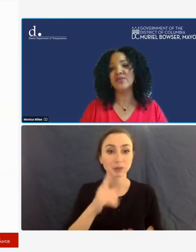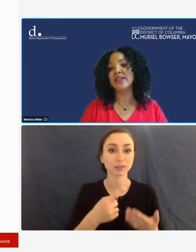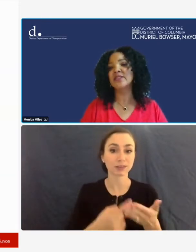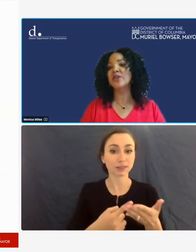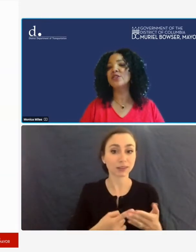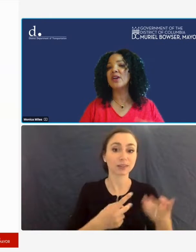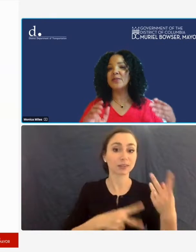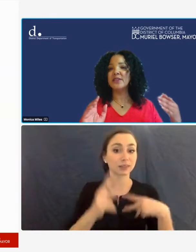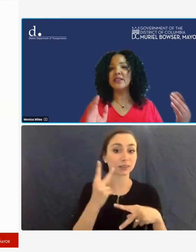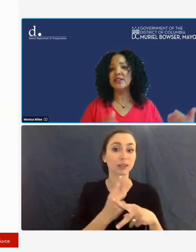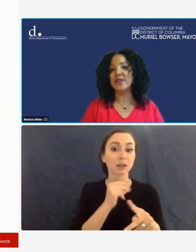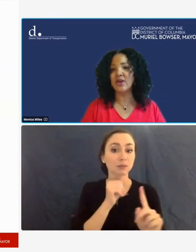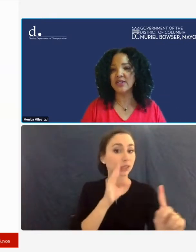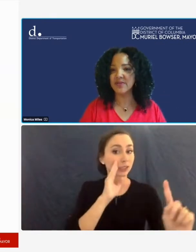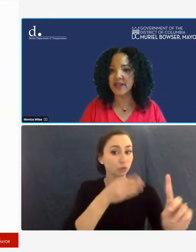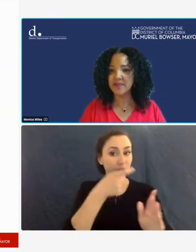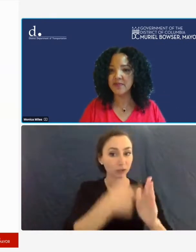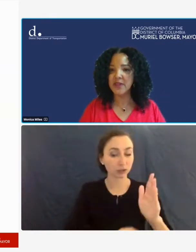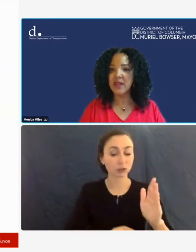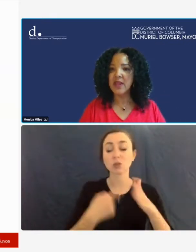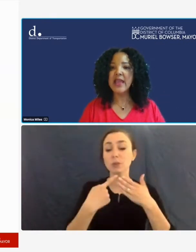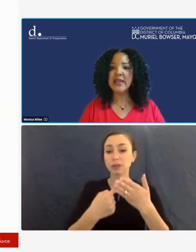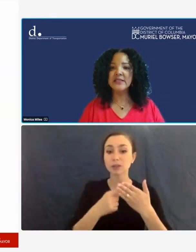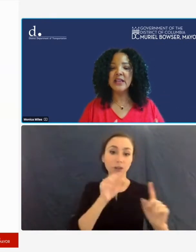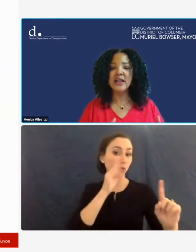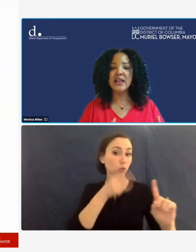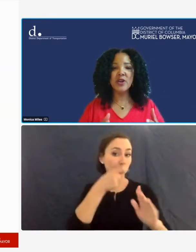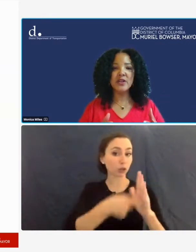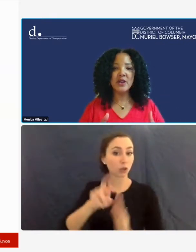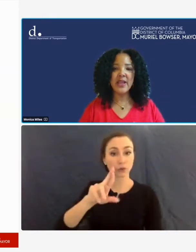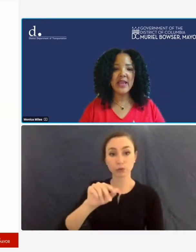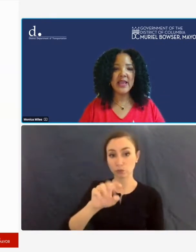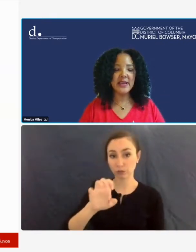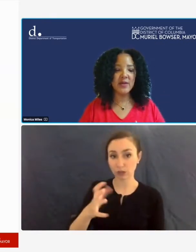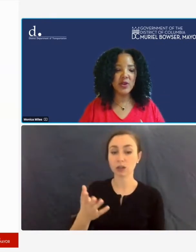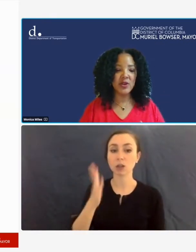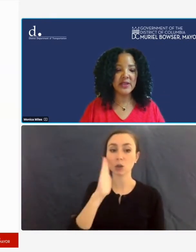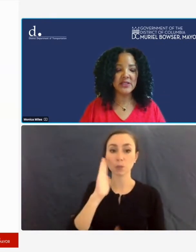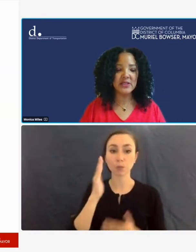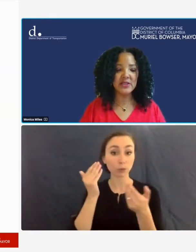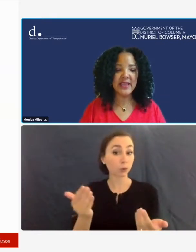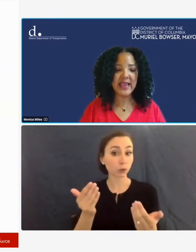we talked about the indirect cost rate and we're going to go ahead and we're going to look at